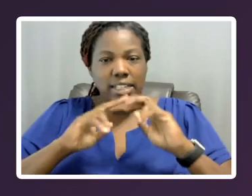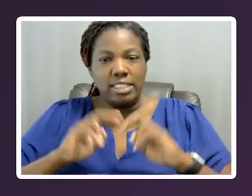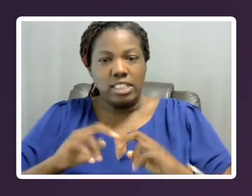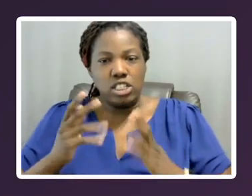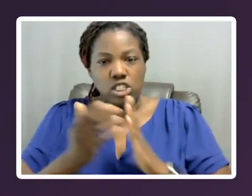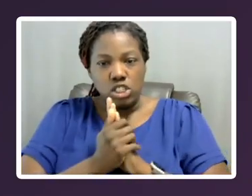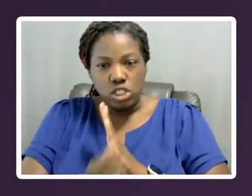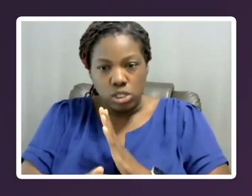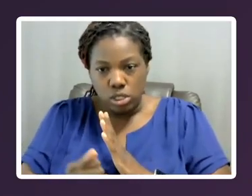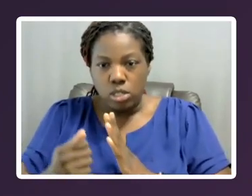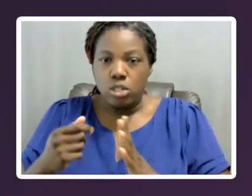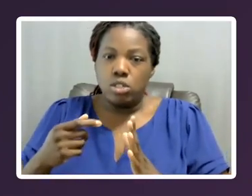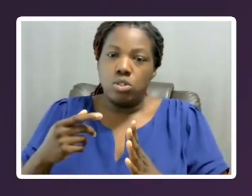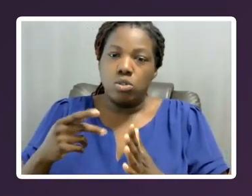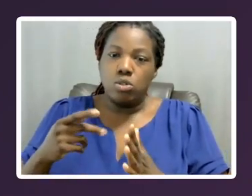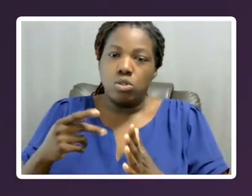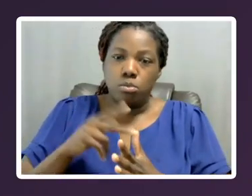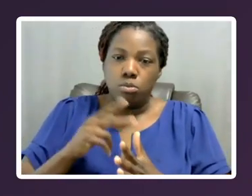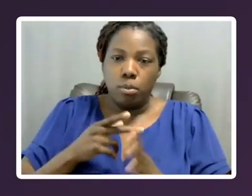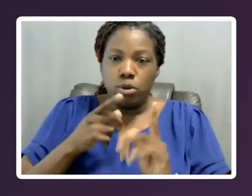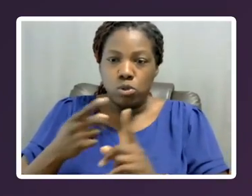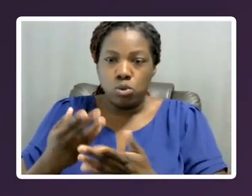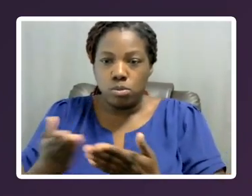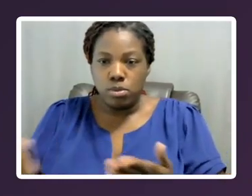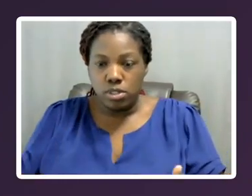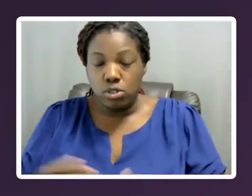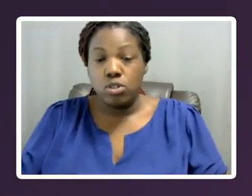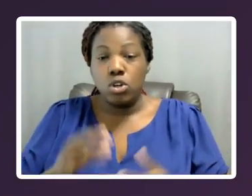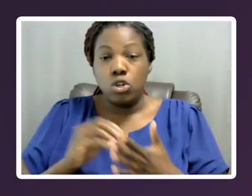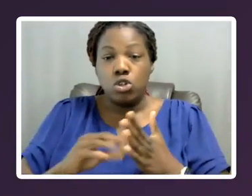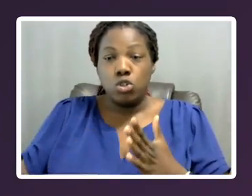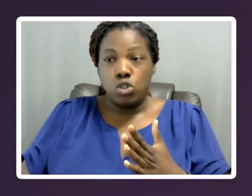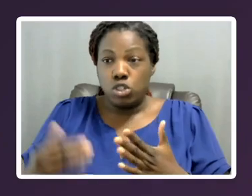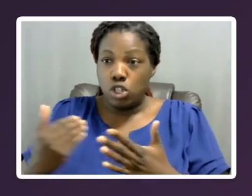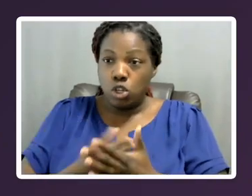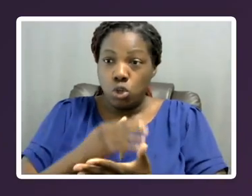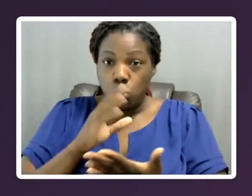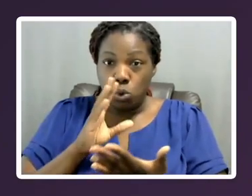and transcripts. Next, students take their new skills and collect portraits of their community